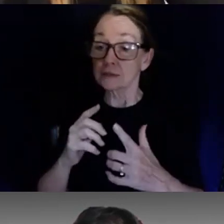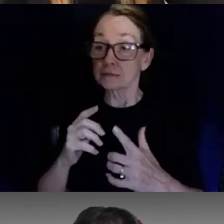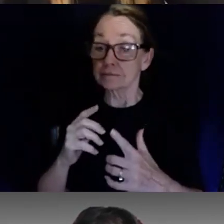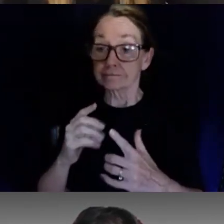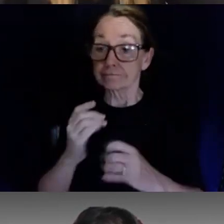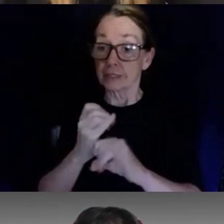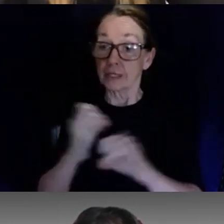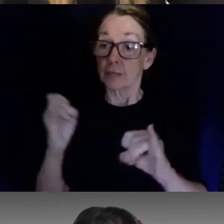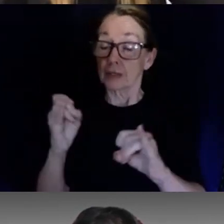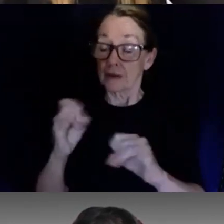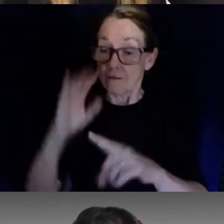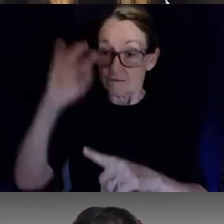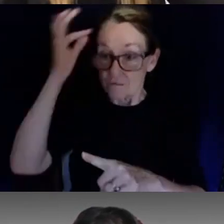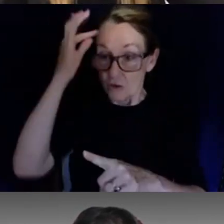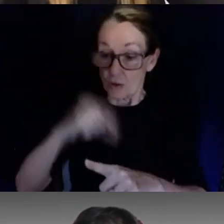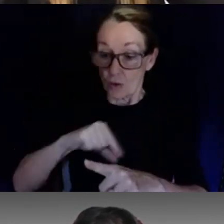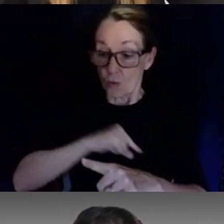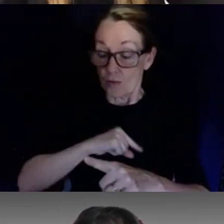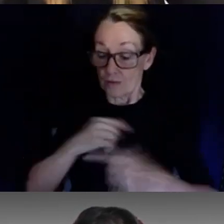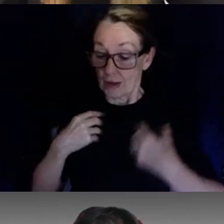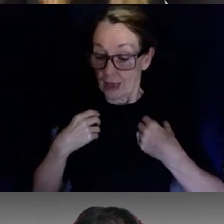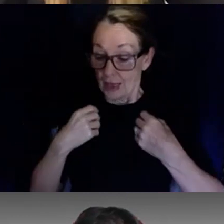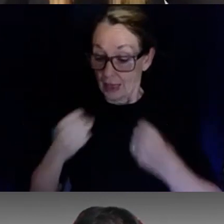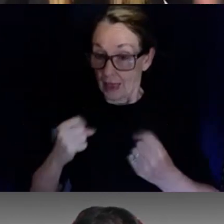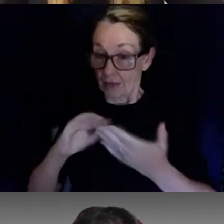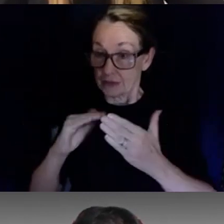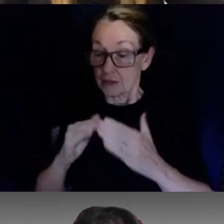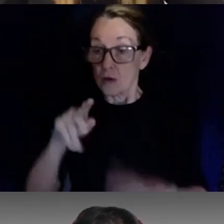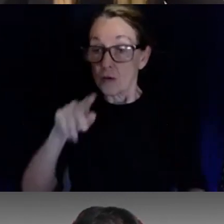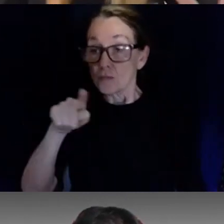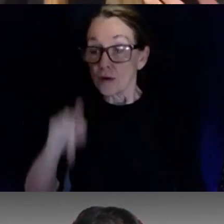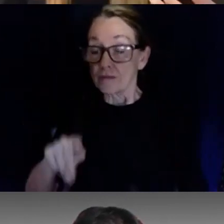THOSE INCLUDE CARE NEW ENGLAND, ALL THE HOSPITALS UNDER CARE NEW ENGLAND, WOMEN AND INFANTS, KENT.